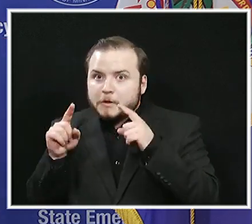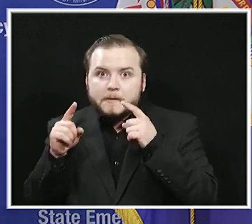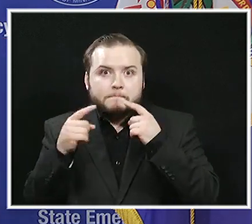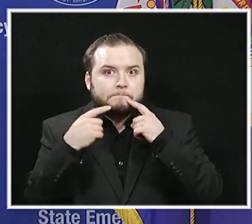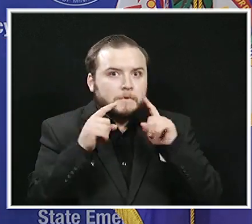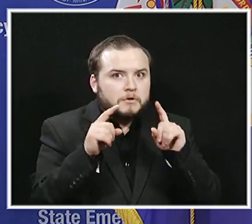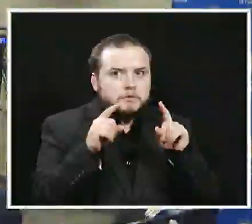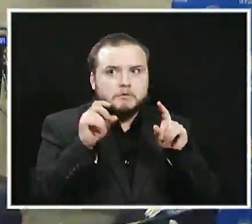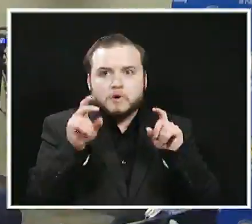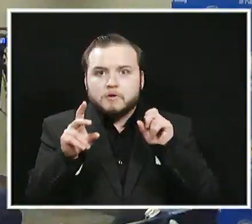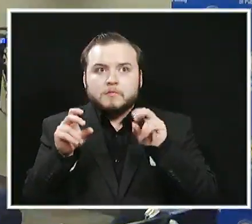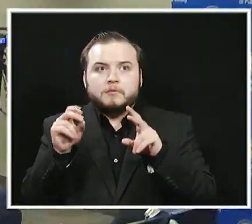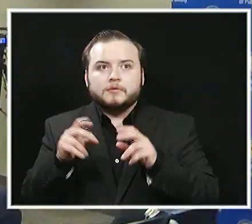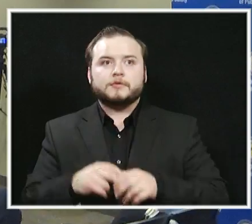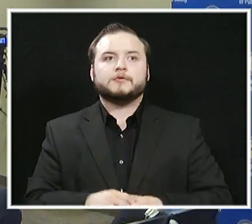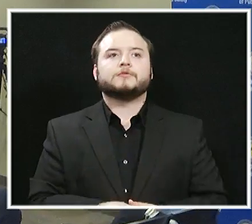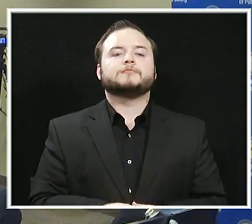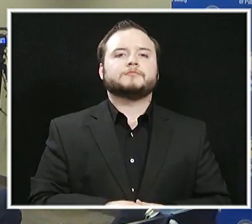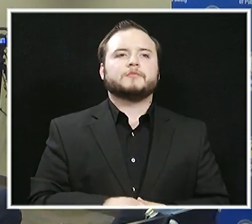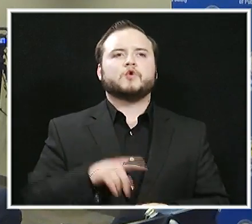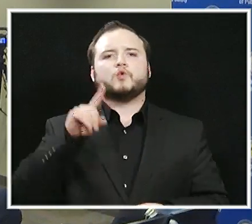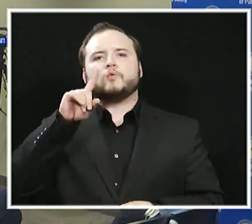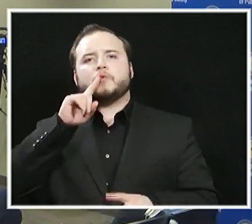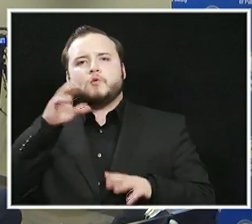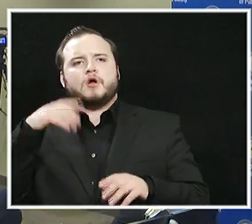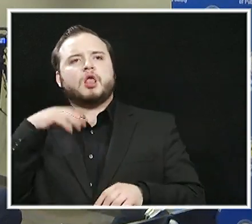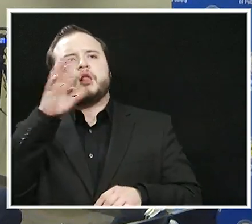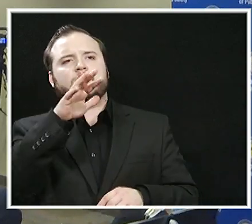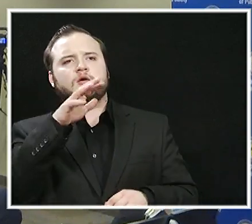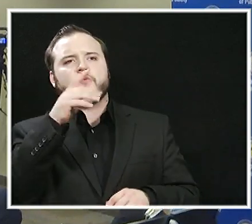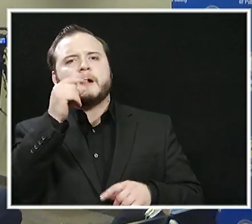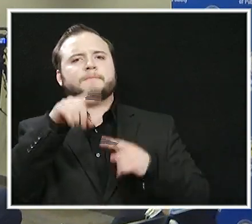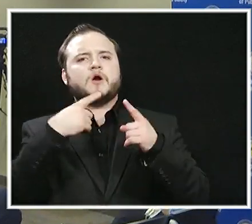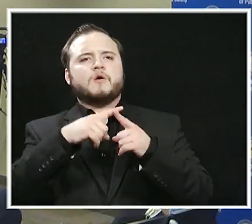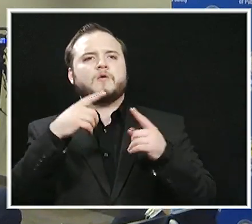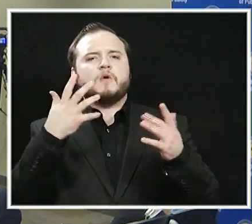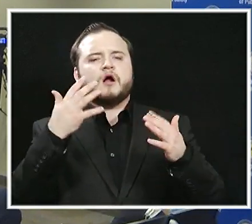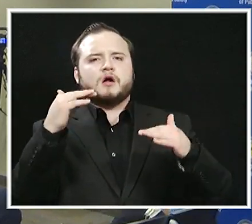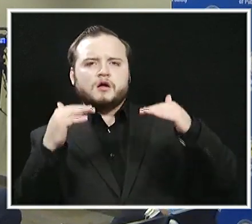can start out small and show these things work, we're willing to look at that. So I don't think --